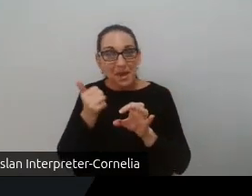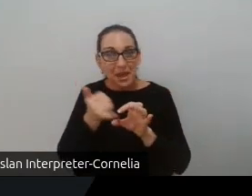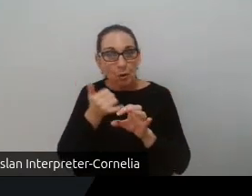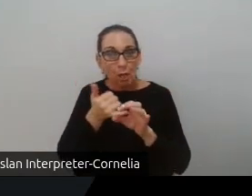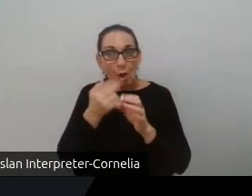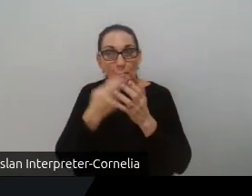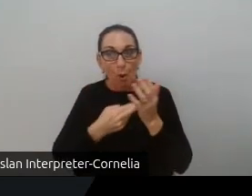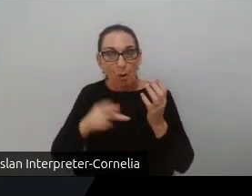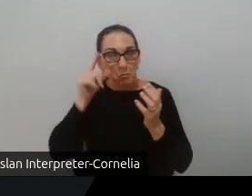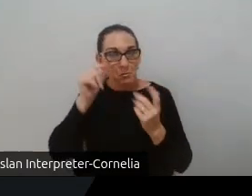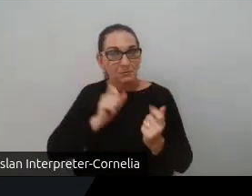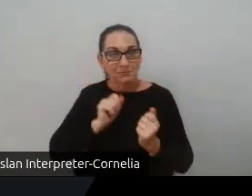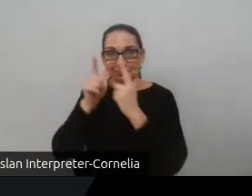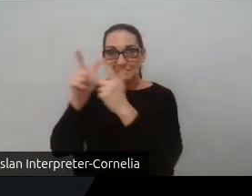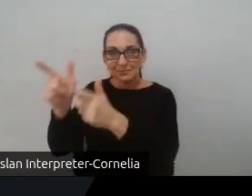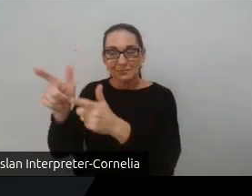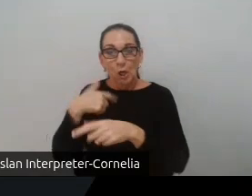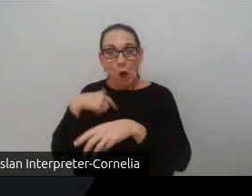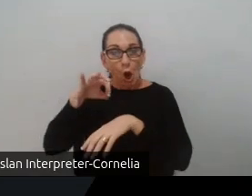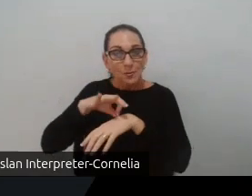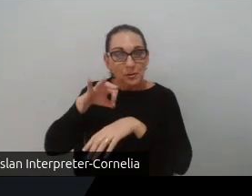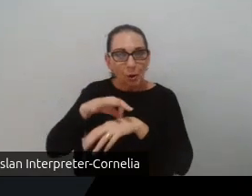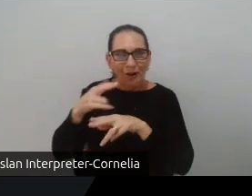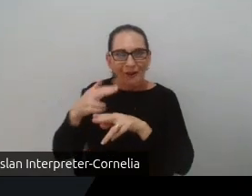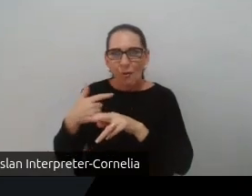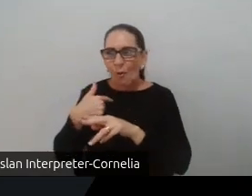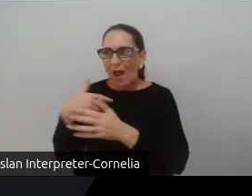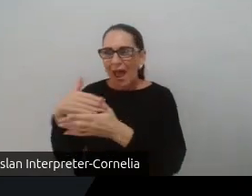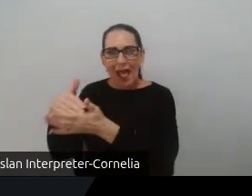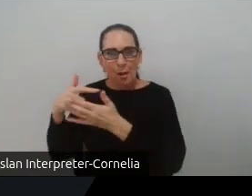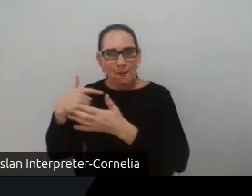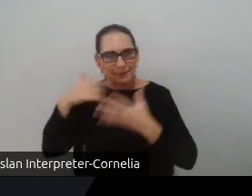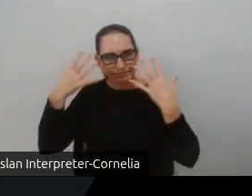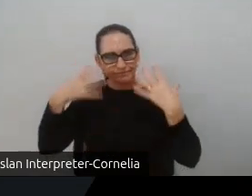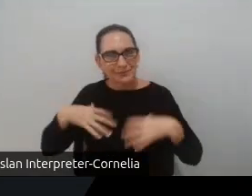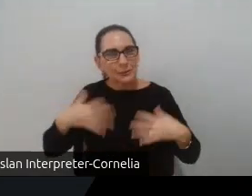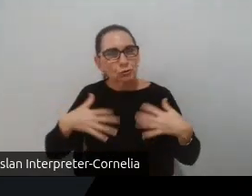hospital and got support for her injuries. Um sometimes they agreed to don't go to the hospital